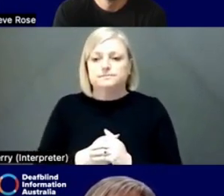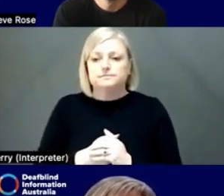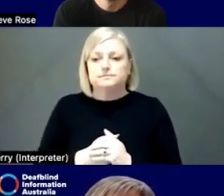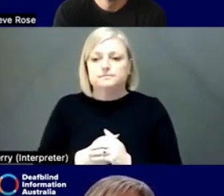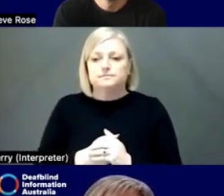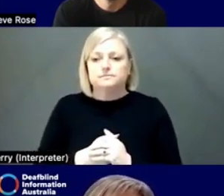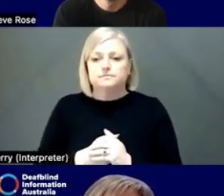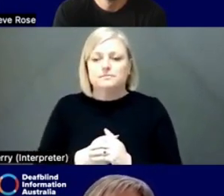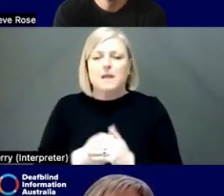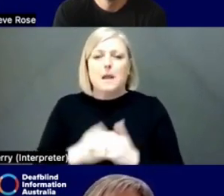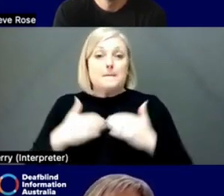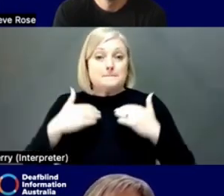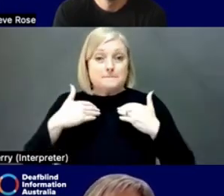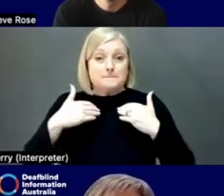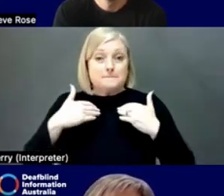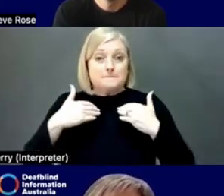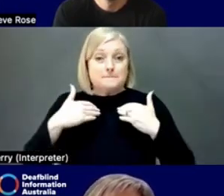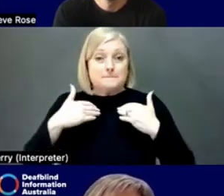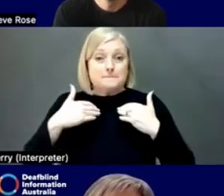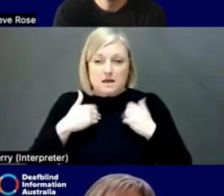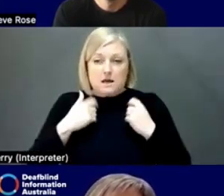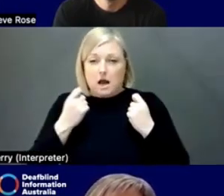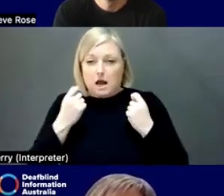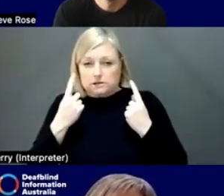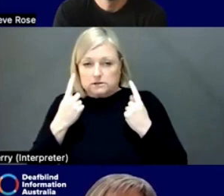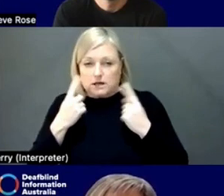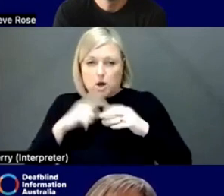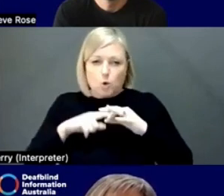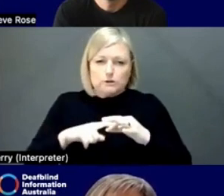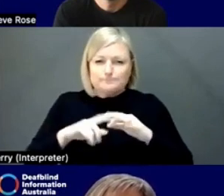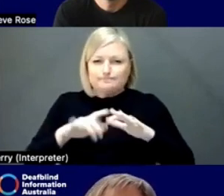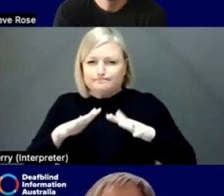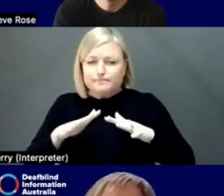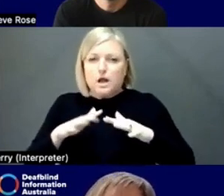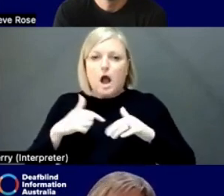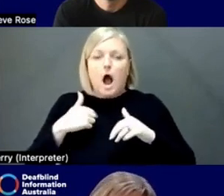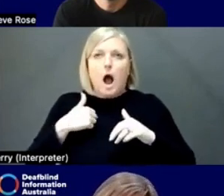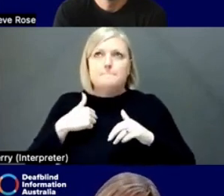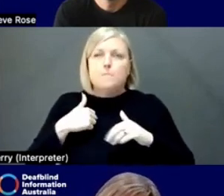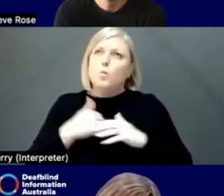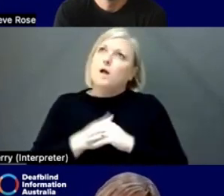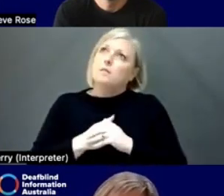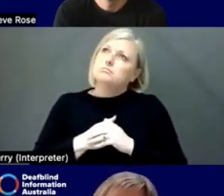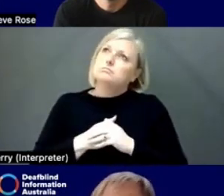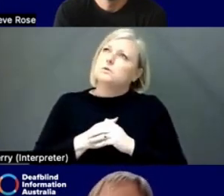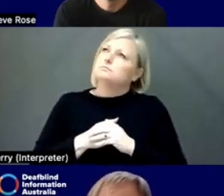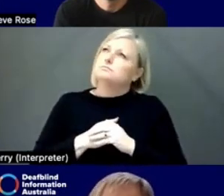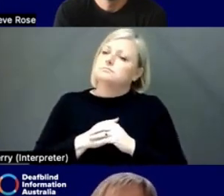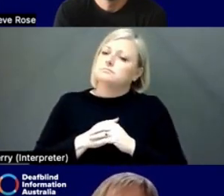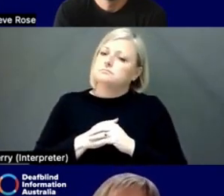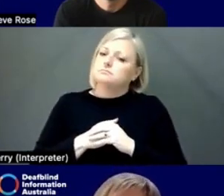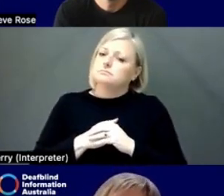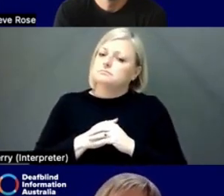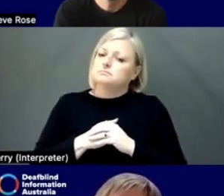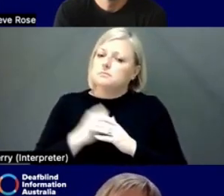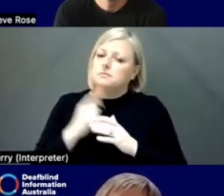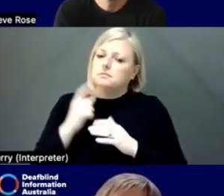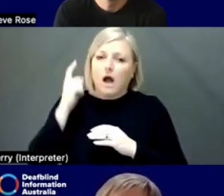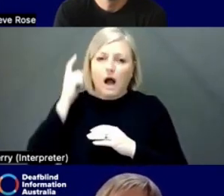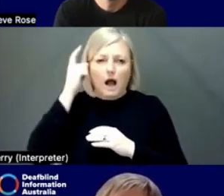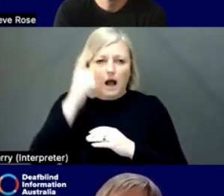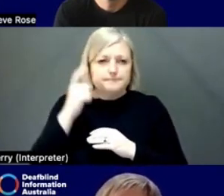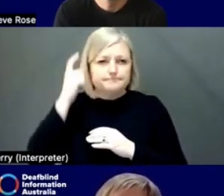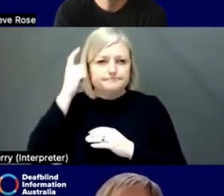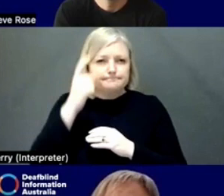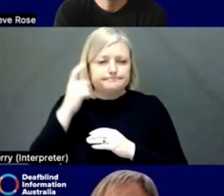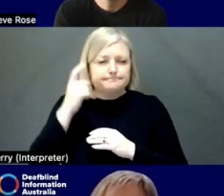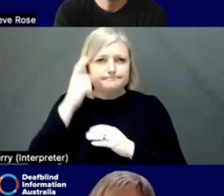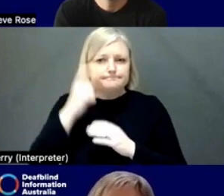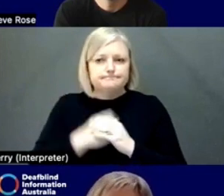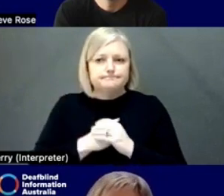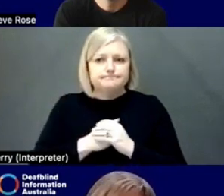the question, because well, I'm wondering, actually it does make sense,